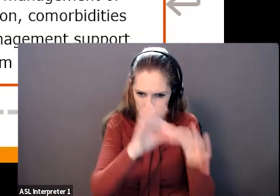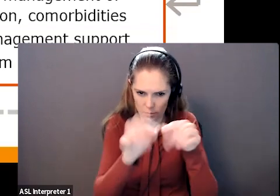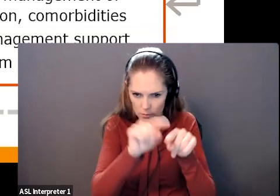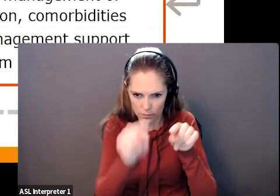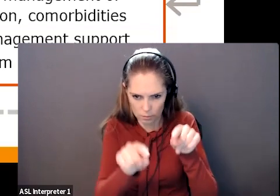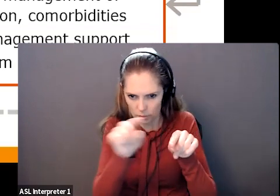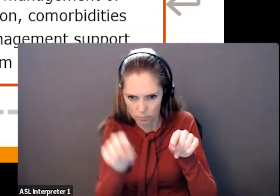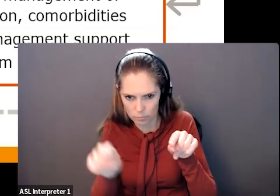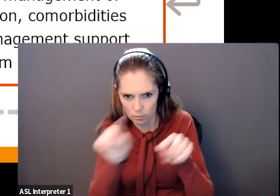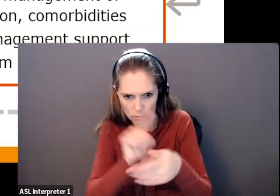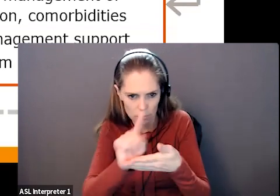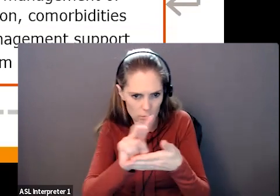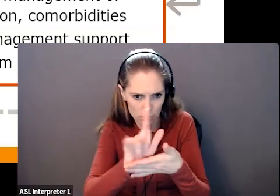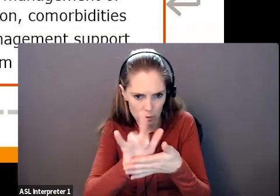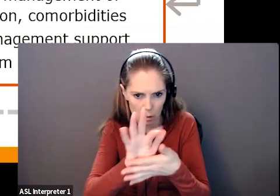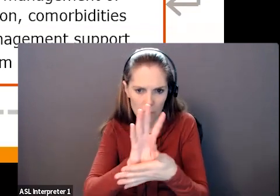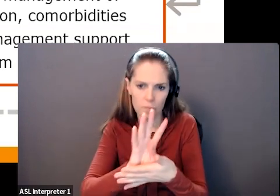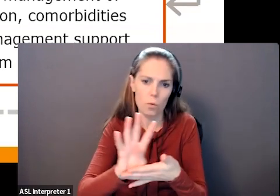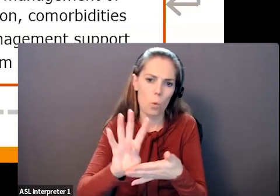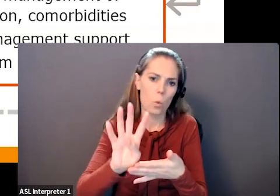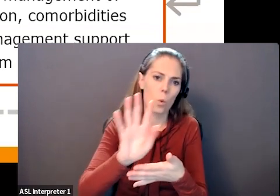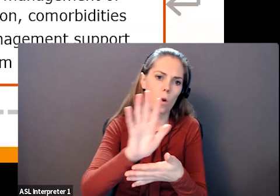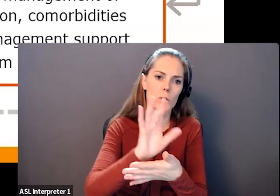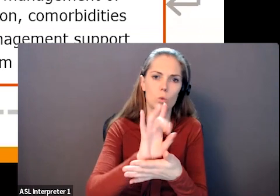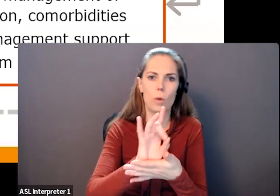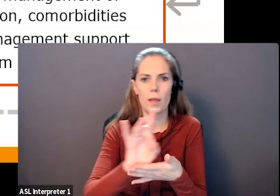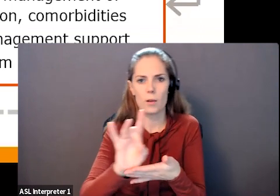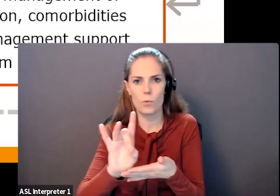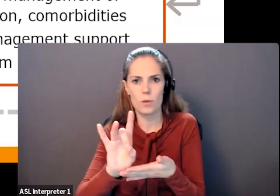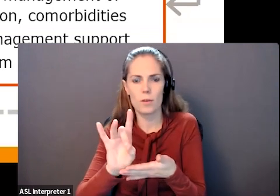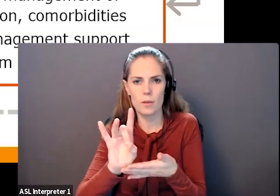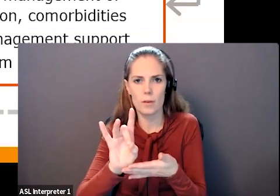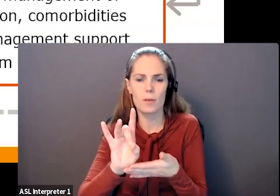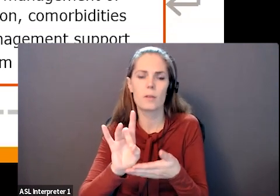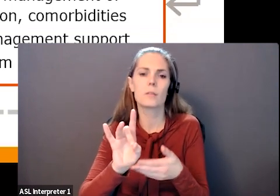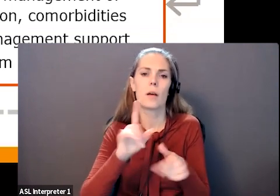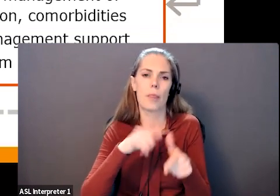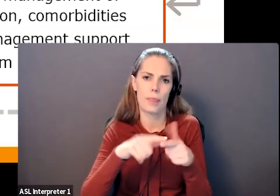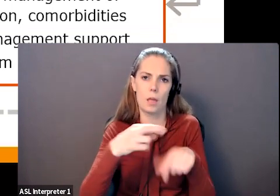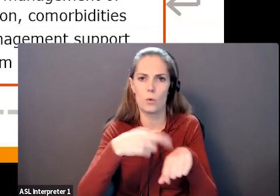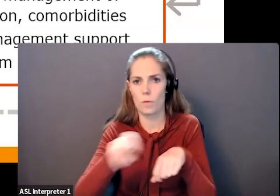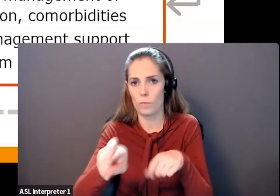week mark of ongoing symptoms and we refer at that point to the post COVID clinic. That information